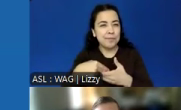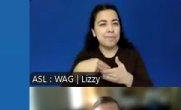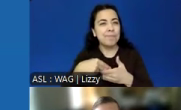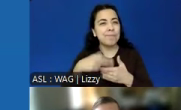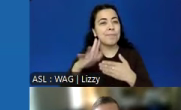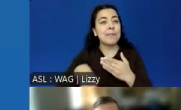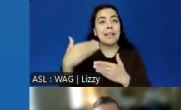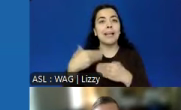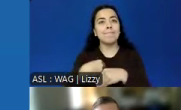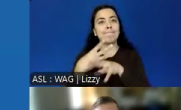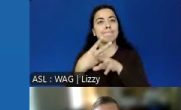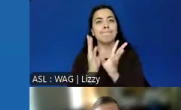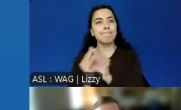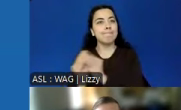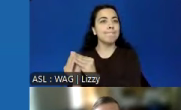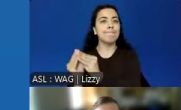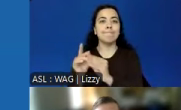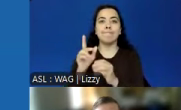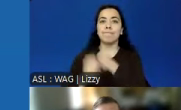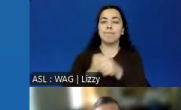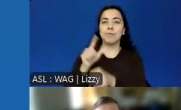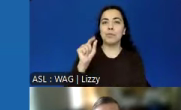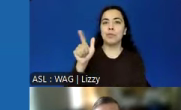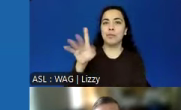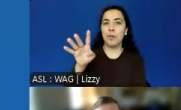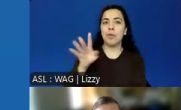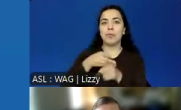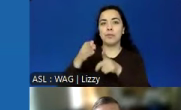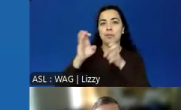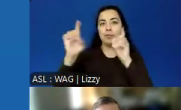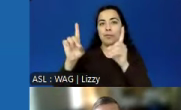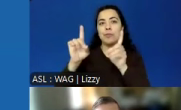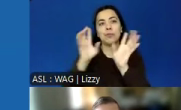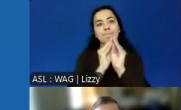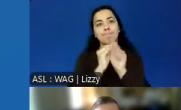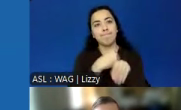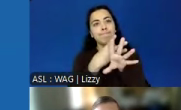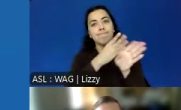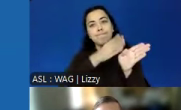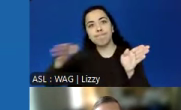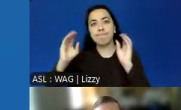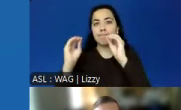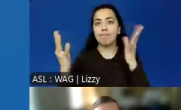webinar of our 2024 professional education webinar series, Digital Accountability.